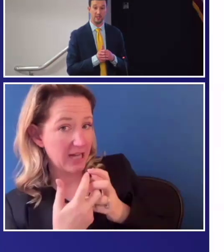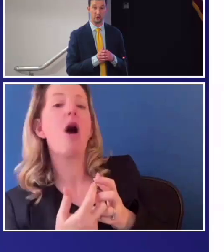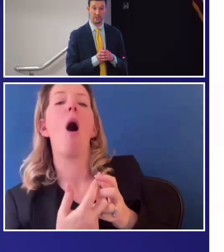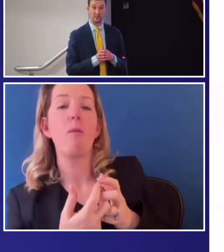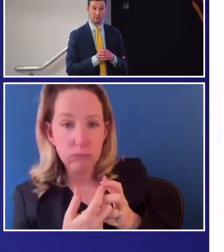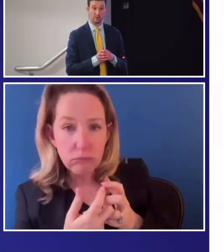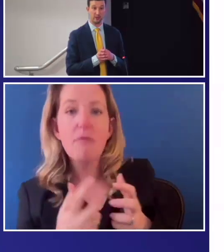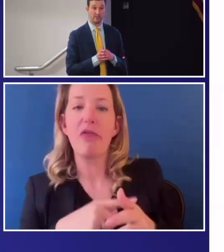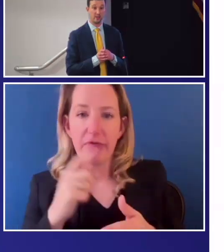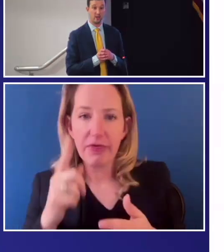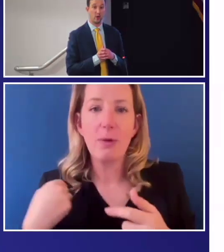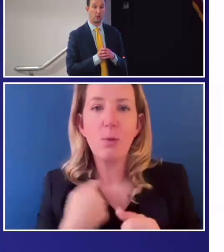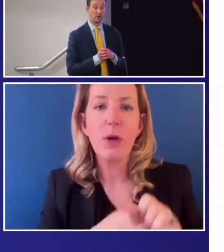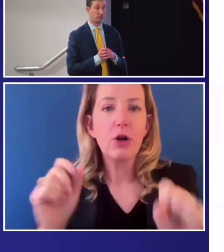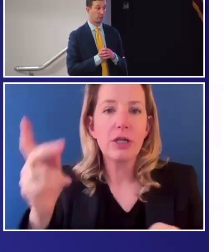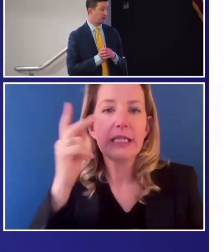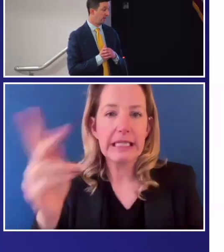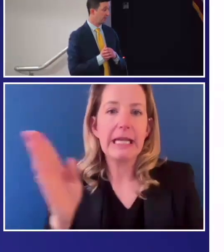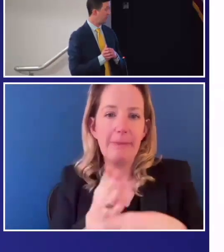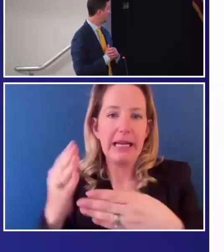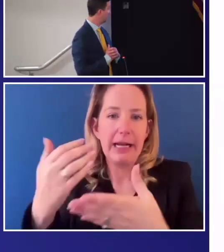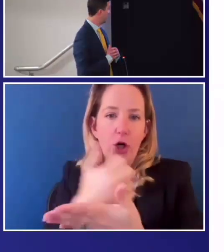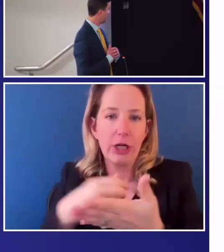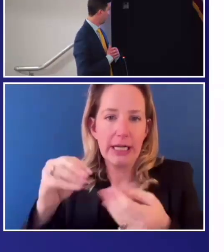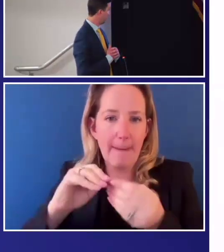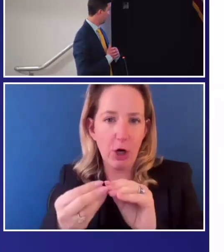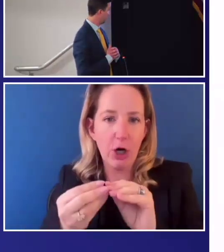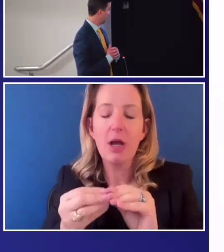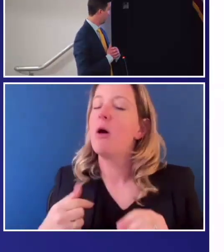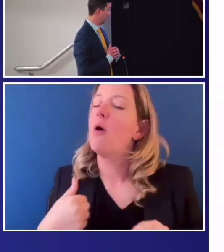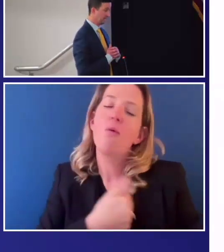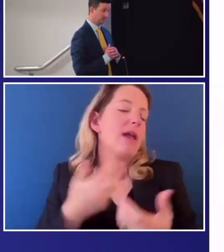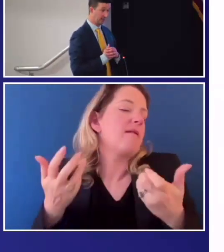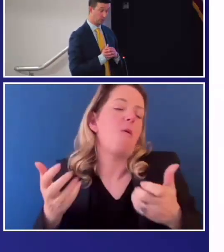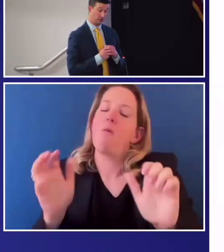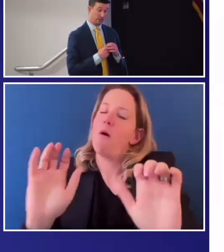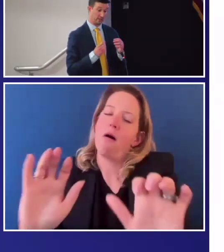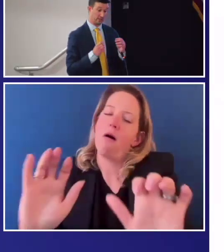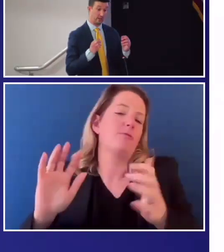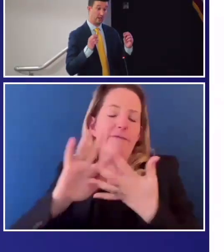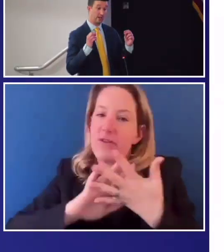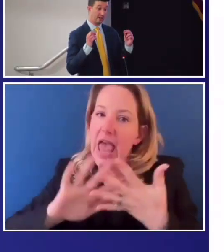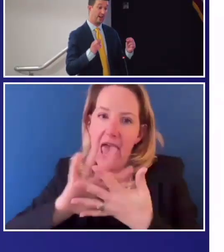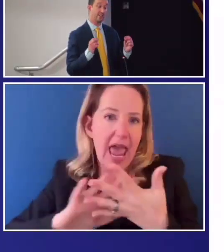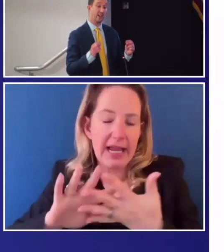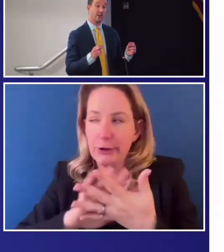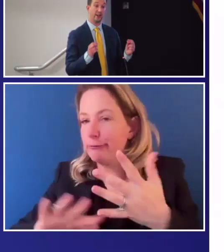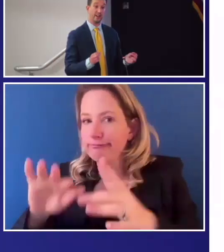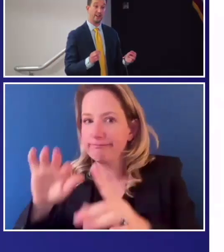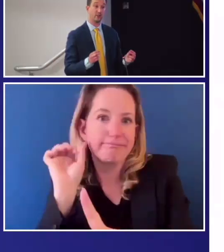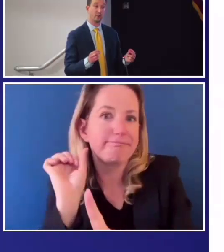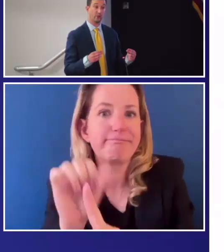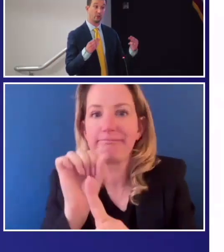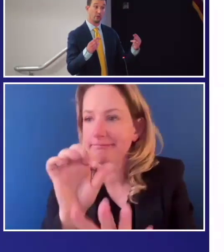median earnings number is. We are, we are not trying to be vague for the purpose of being vague. We are trying to not tie our hands so that